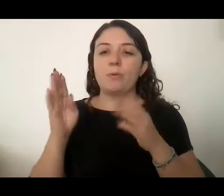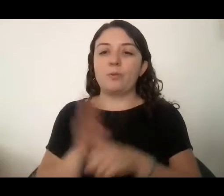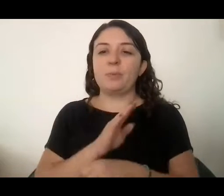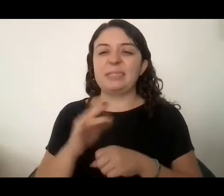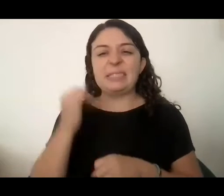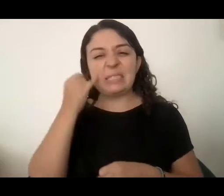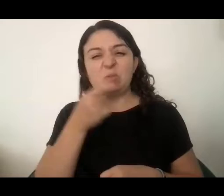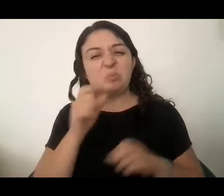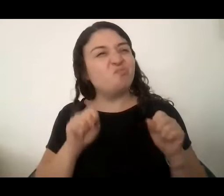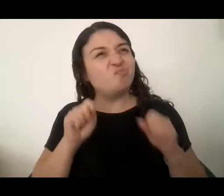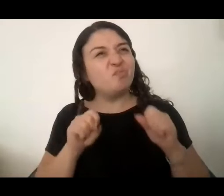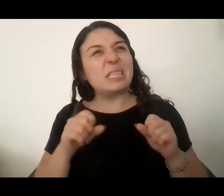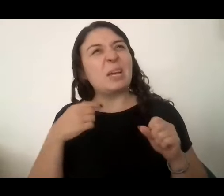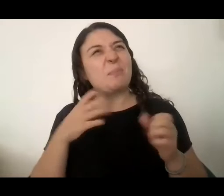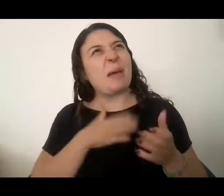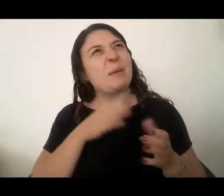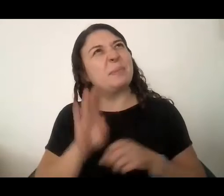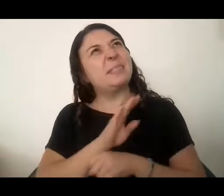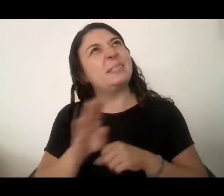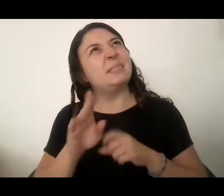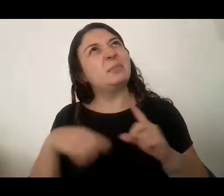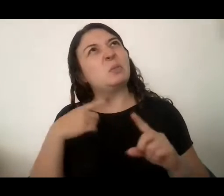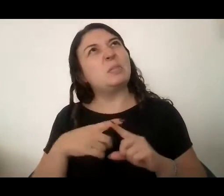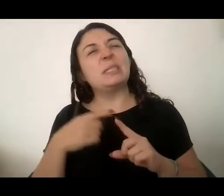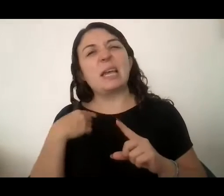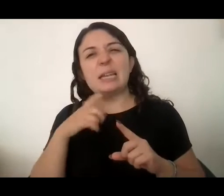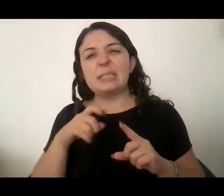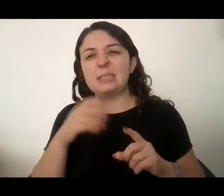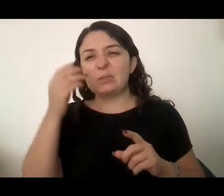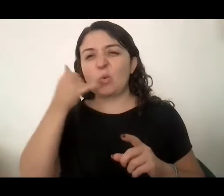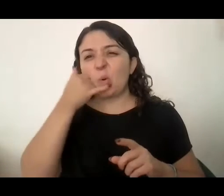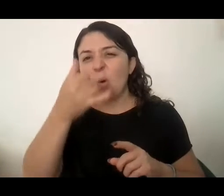is considered open, sort of when do I need to call and report, you can always just contact